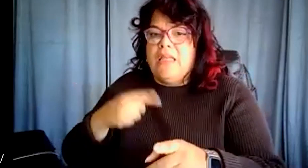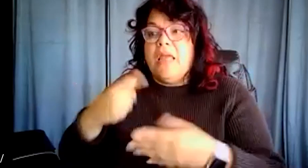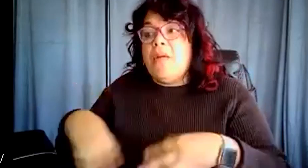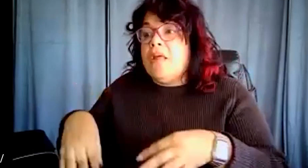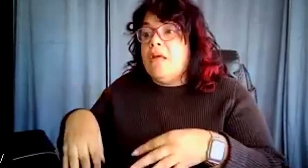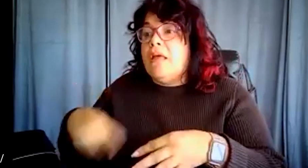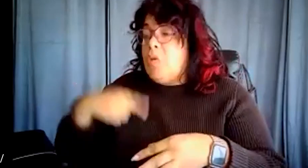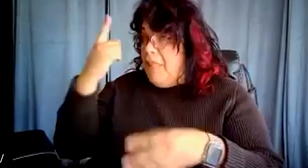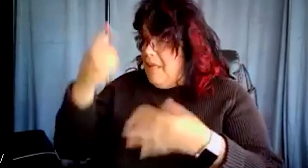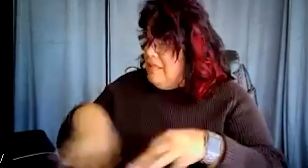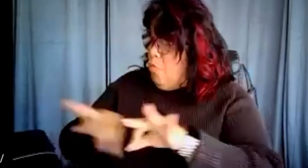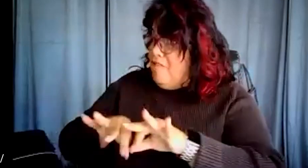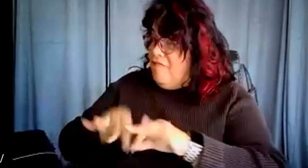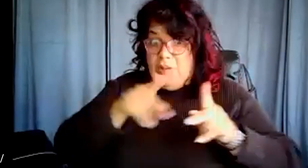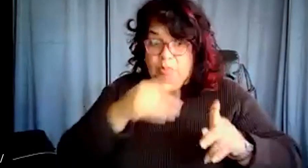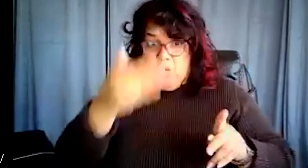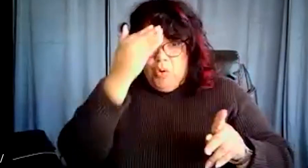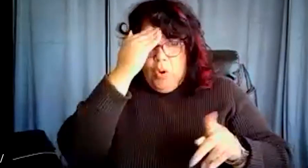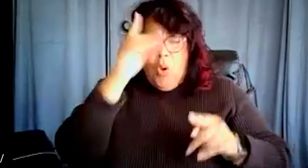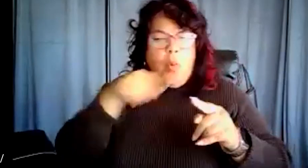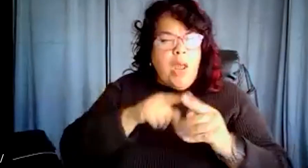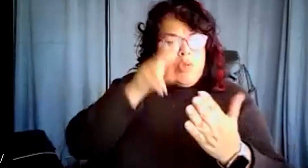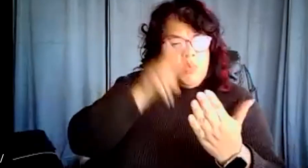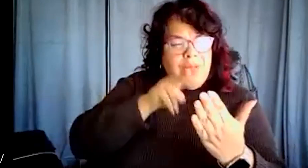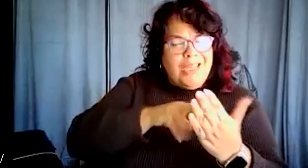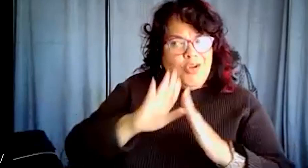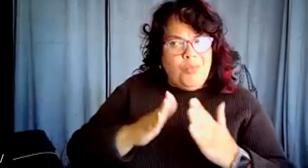I will say, while I was reading that chapter in your book, I didn't know that it wasn't